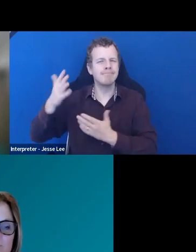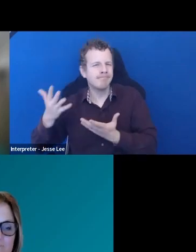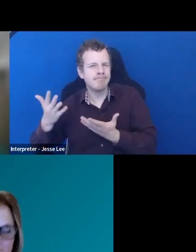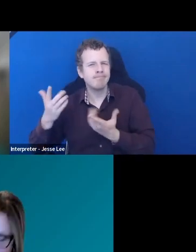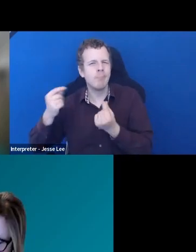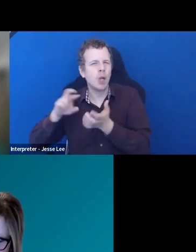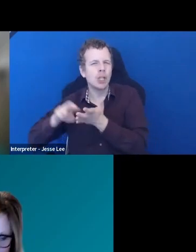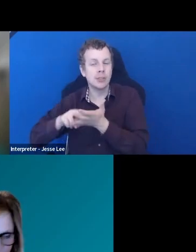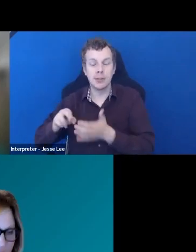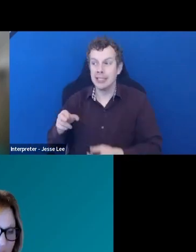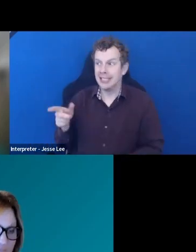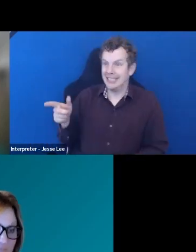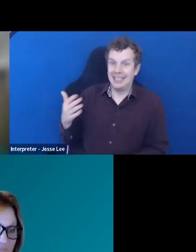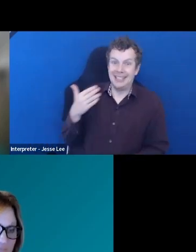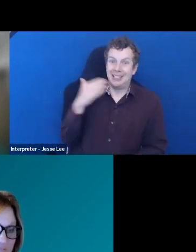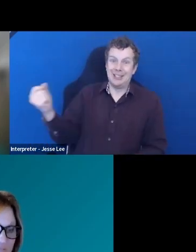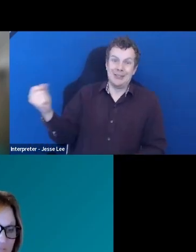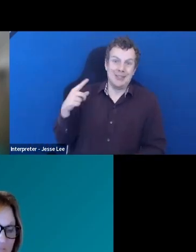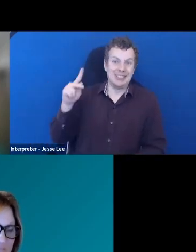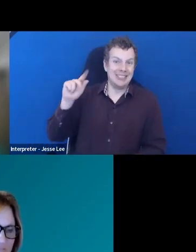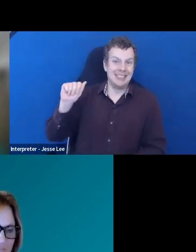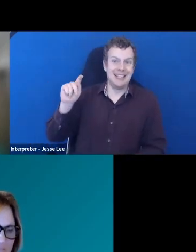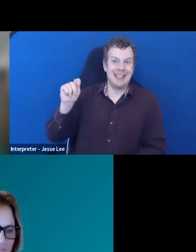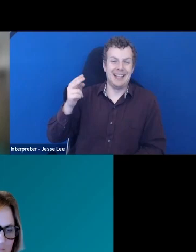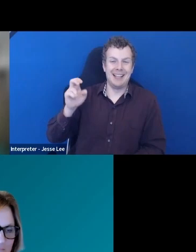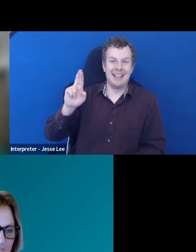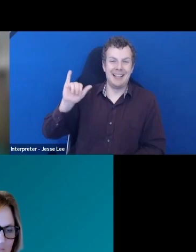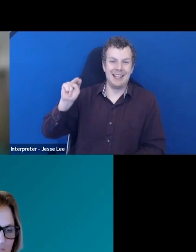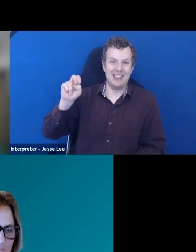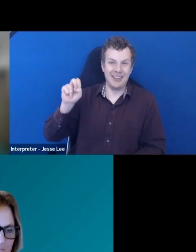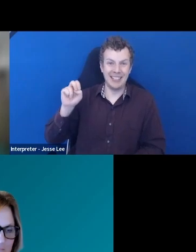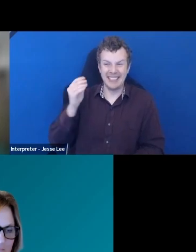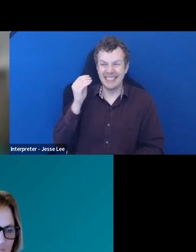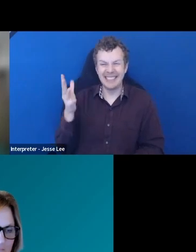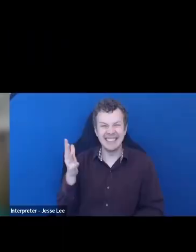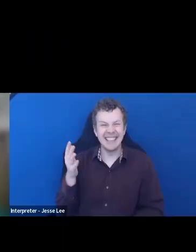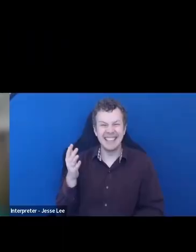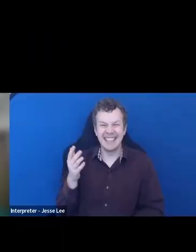There isn't - I feel like it's unbelievable, but it's honestly the truth.